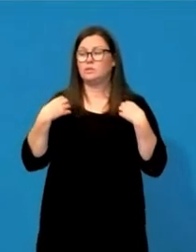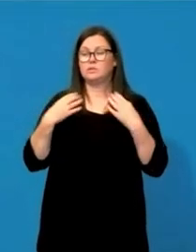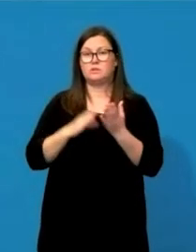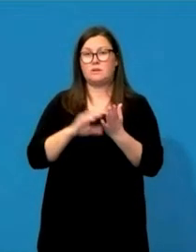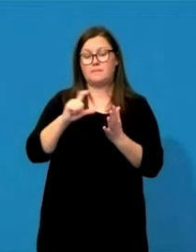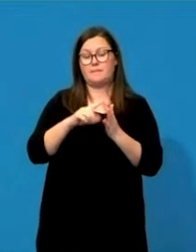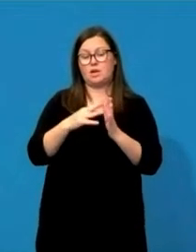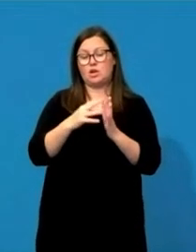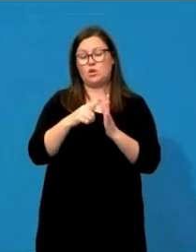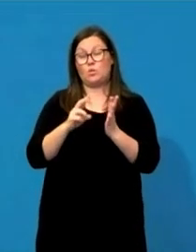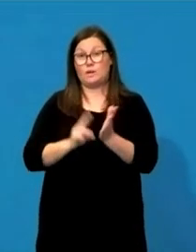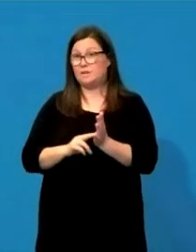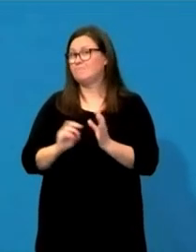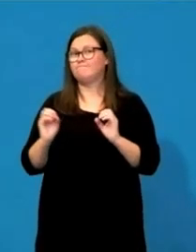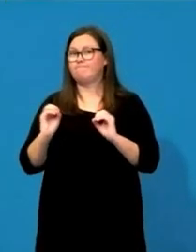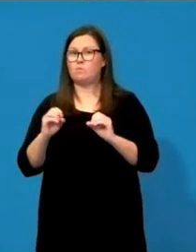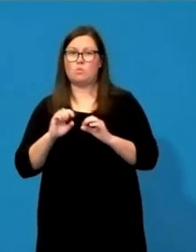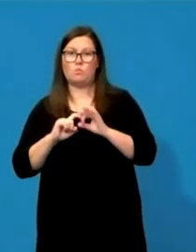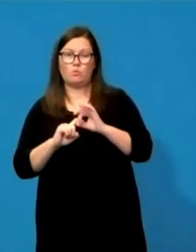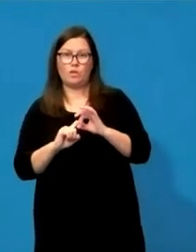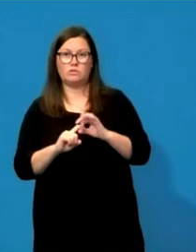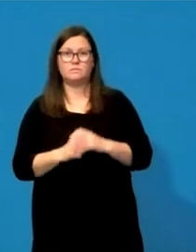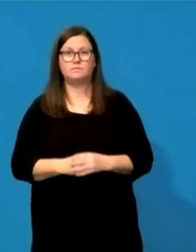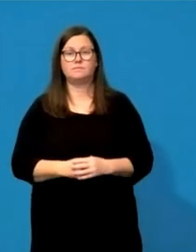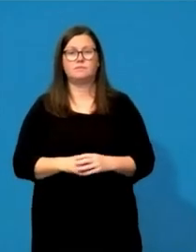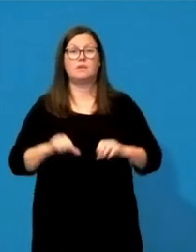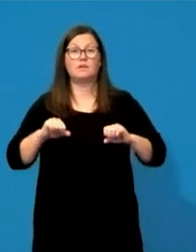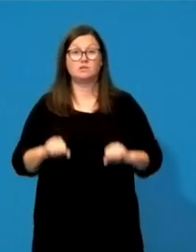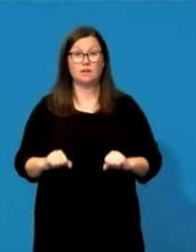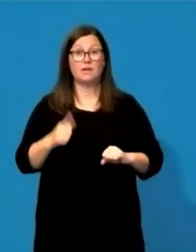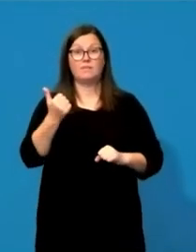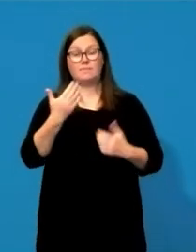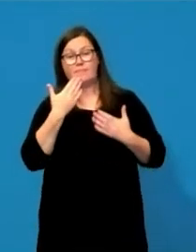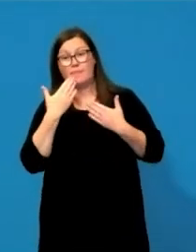Well, thank you very much indeed, Ronita, for your evidence.